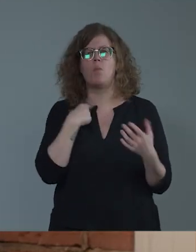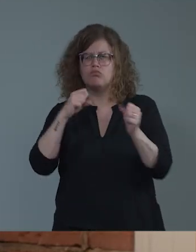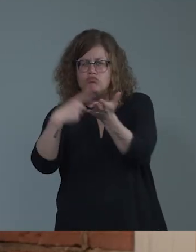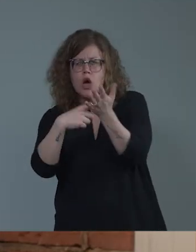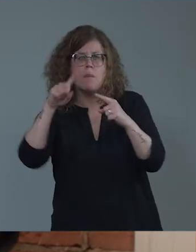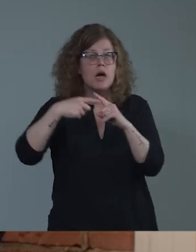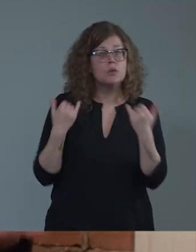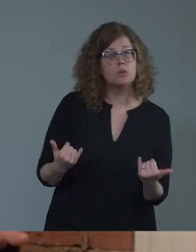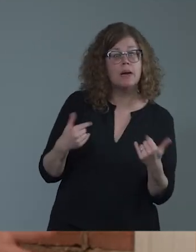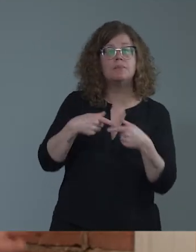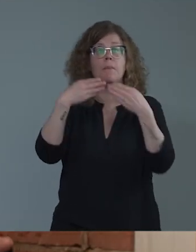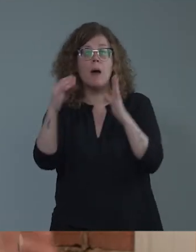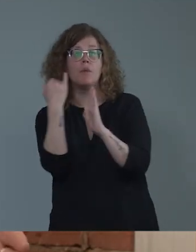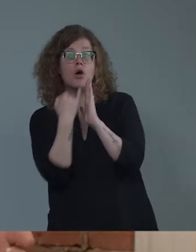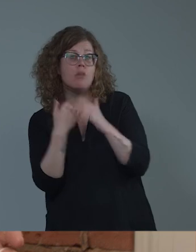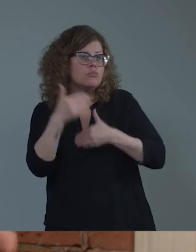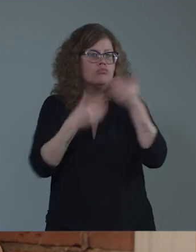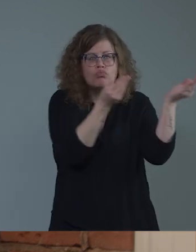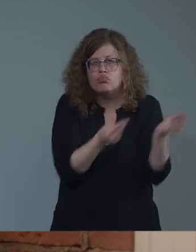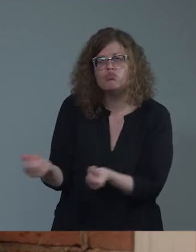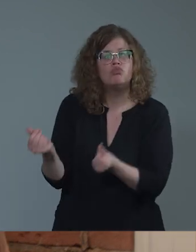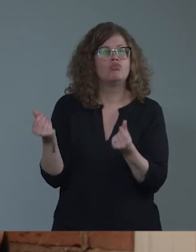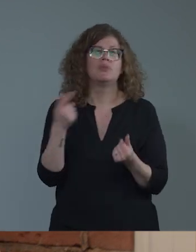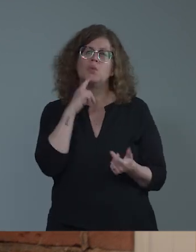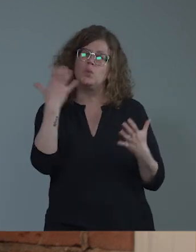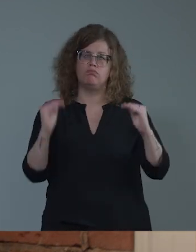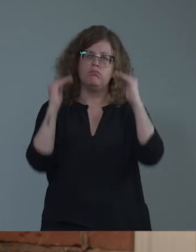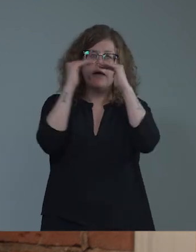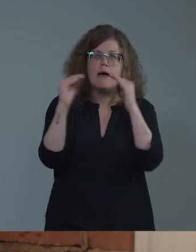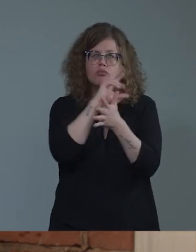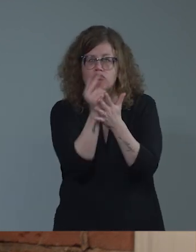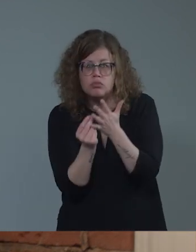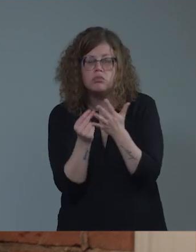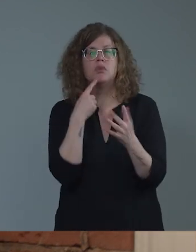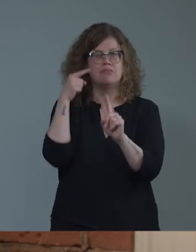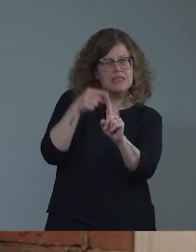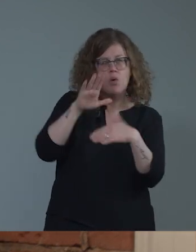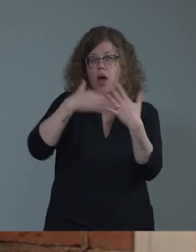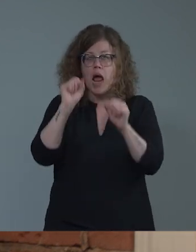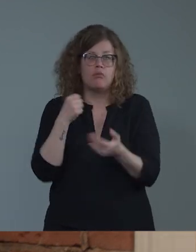Checkpoints and clear ways of working that will ensure the success of that project as a whole.